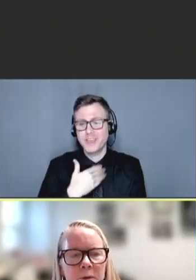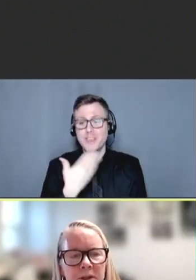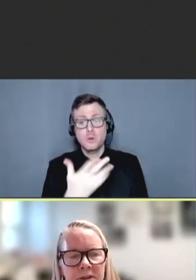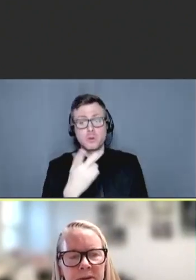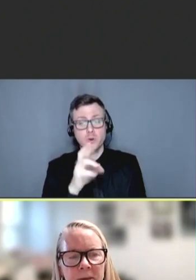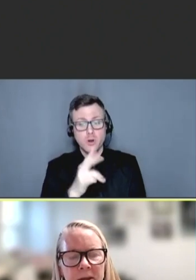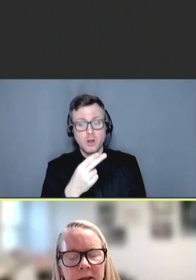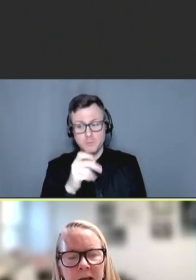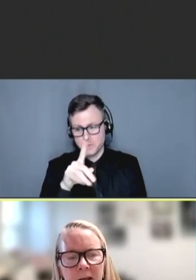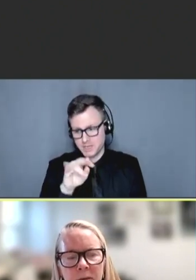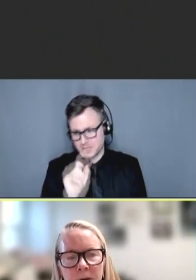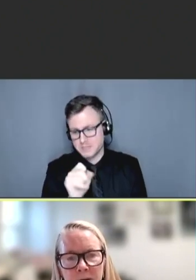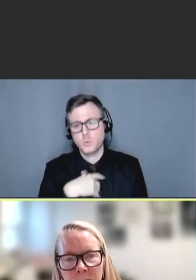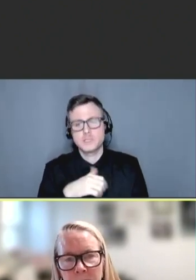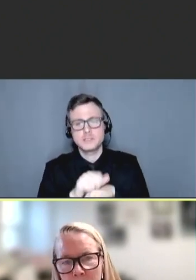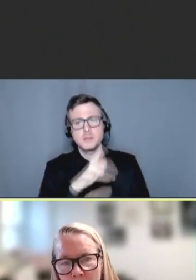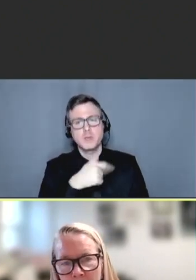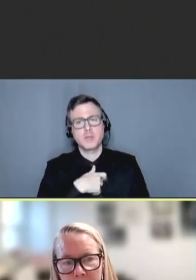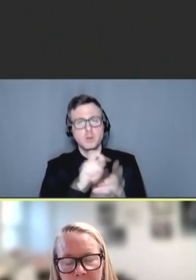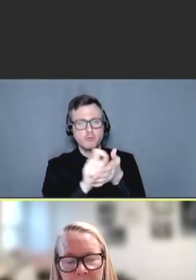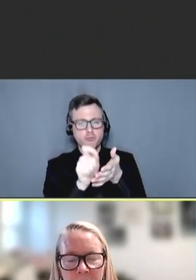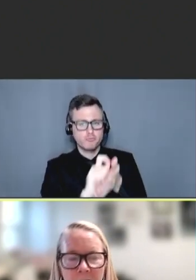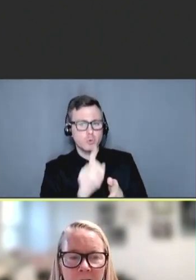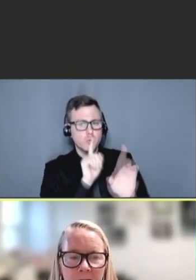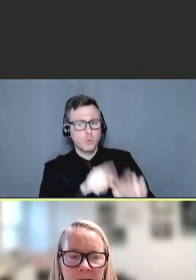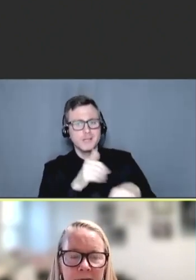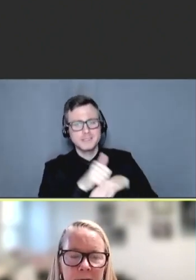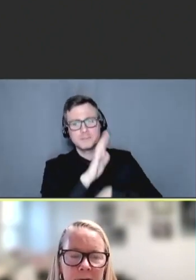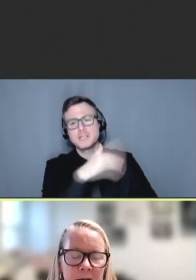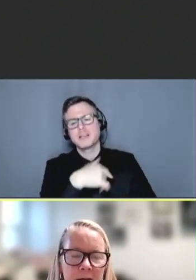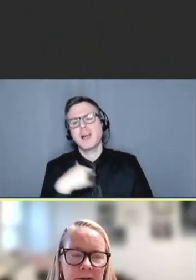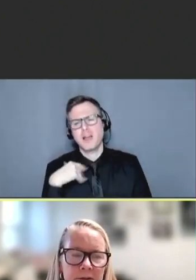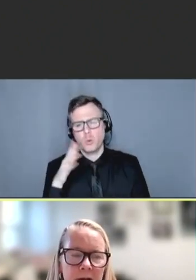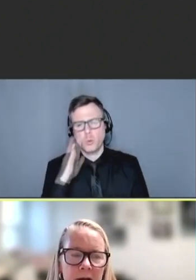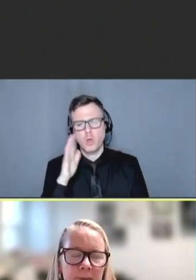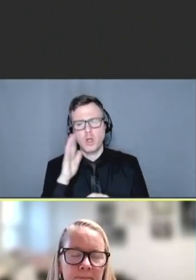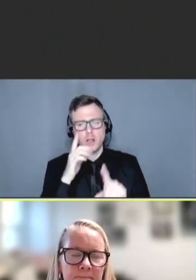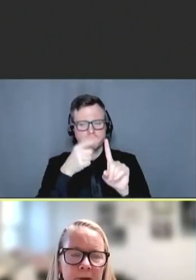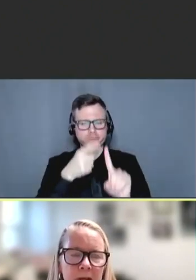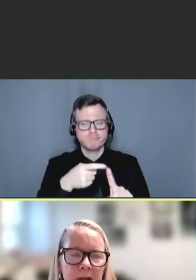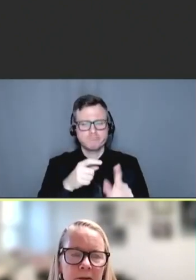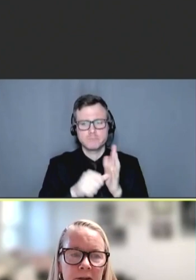We did submit a written report, but I'll highlight a few things.